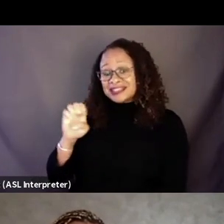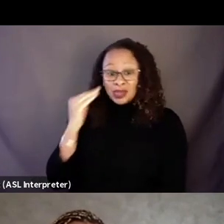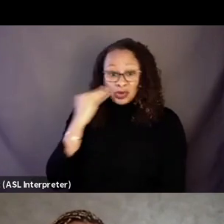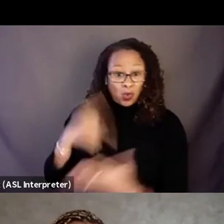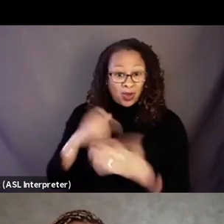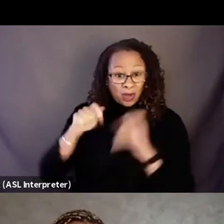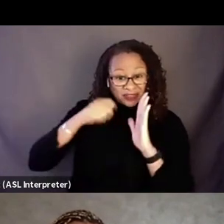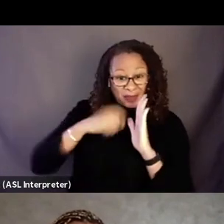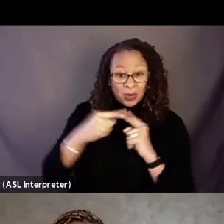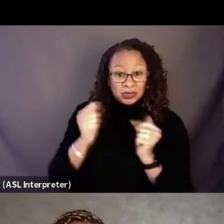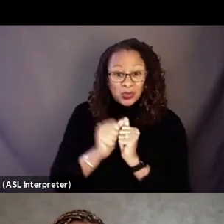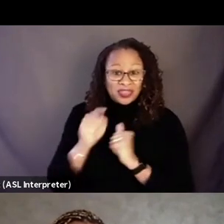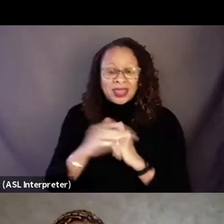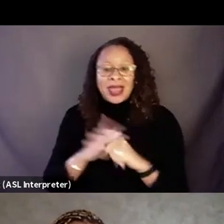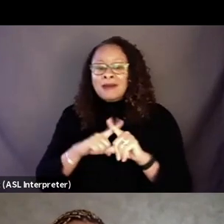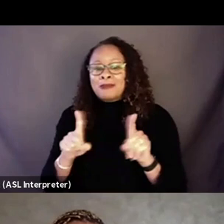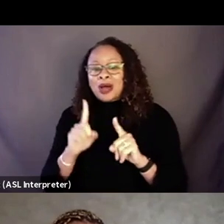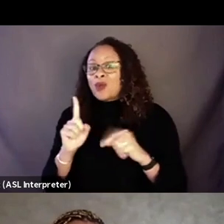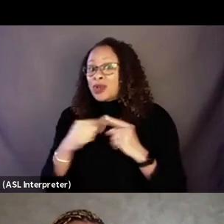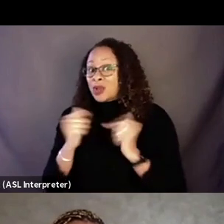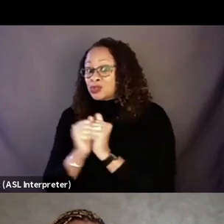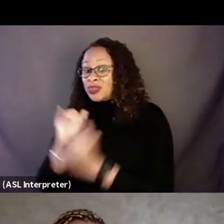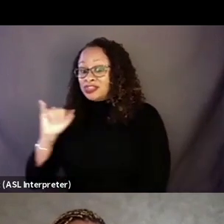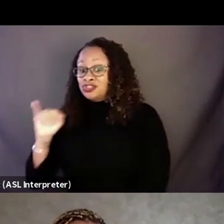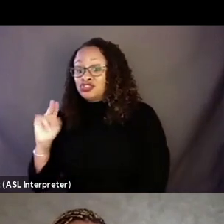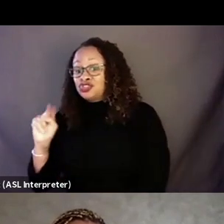but he had no idea what I was filming with Njeri or what I was filming with the kids.